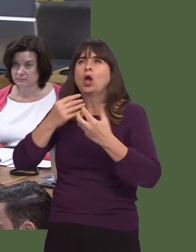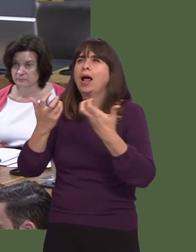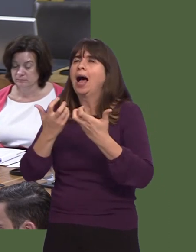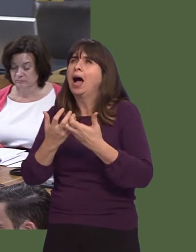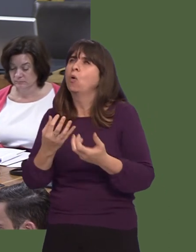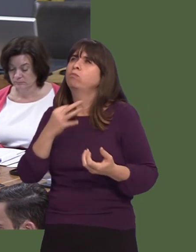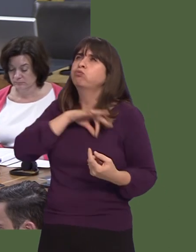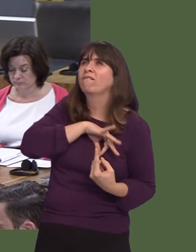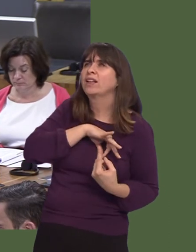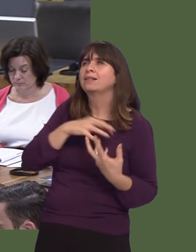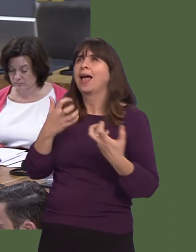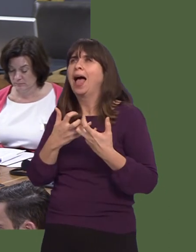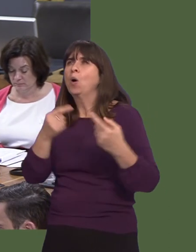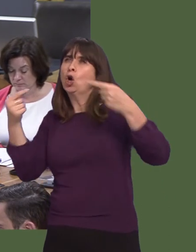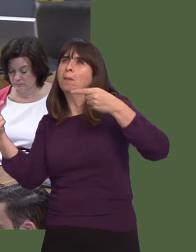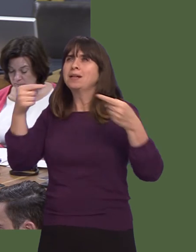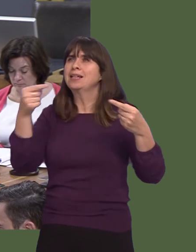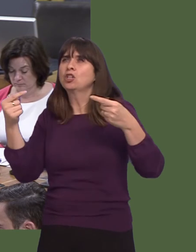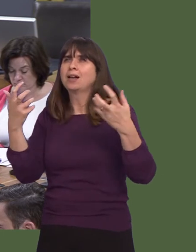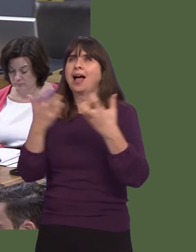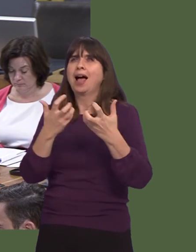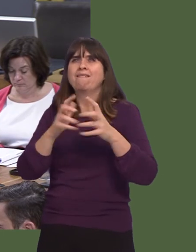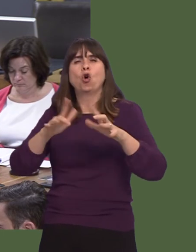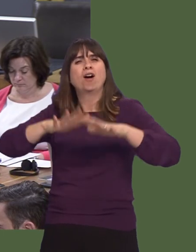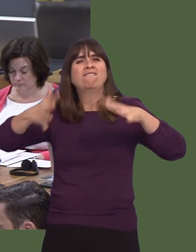er mwyn sicrhau nad oes unrhyw rwystrau o gwbl ynglyn ‚ gallu ffermwyr sir Benfro